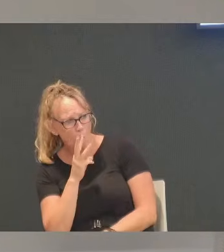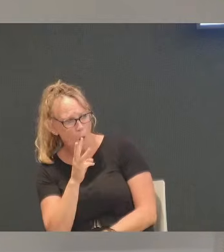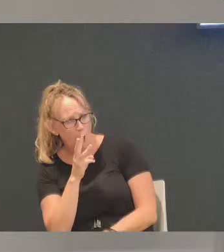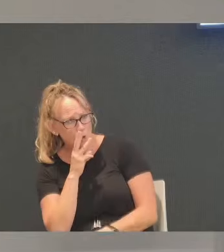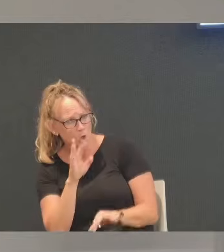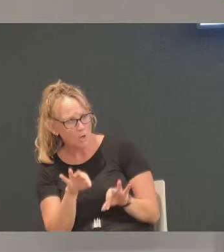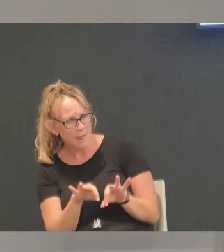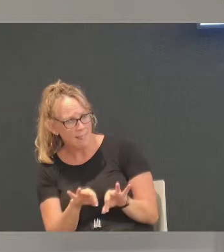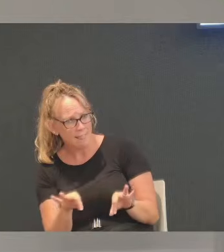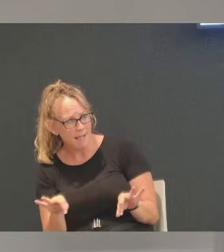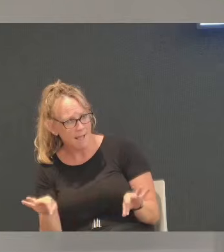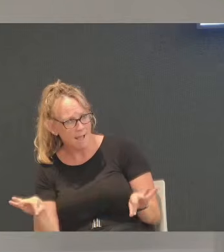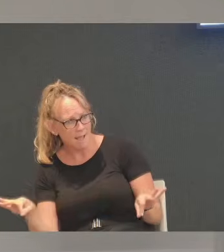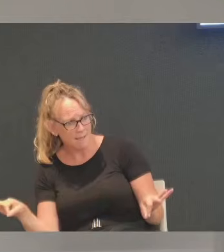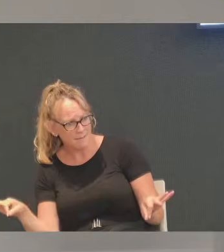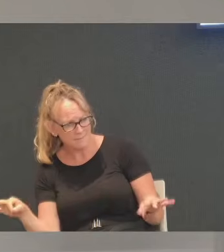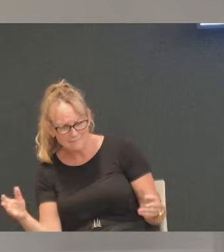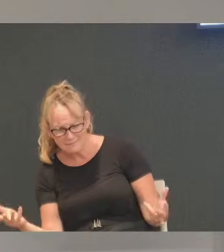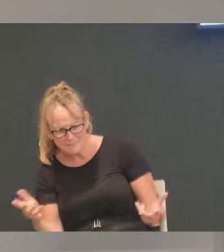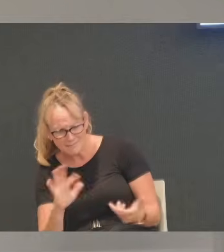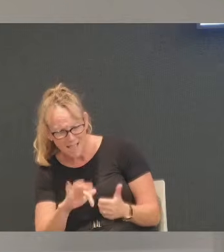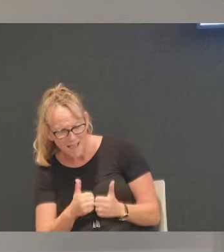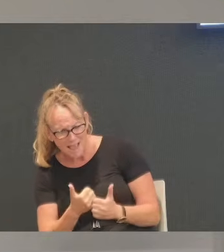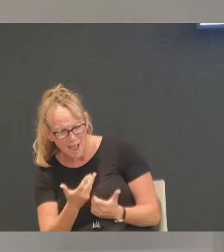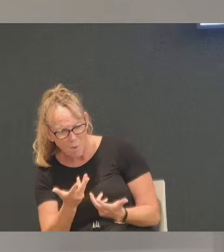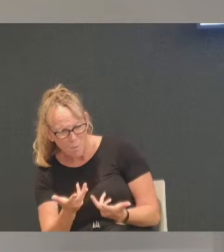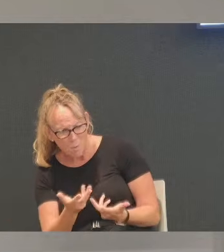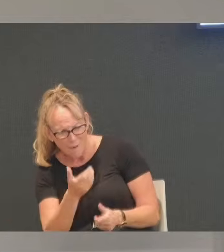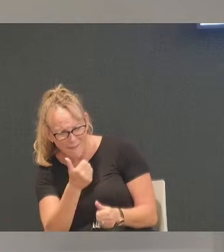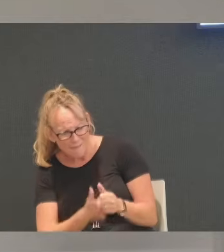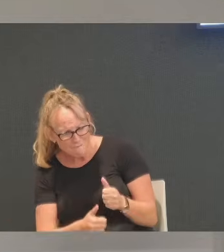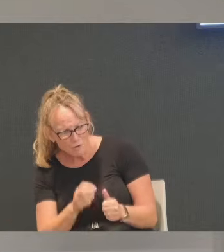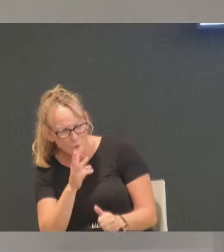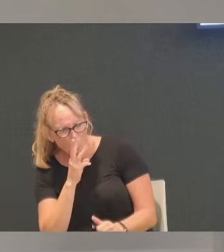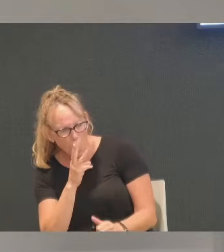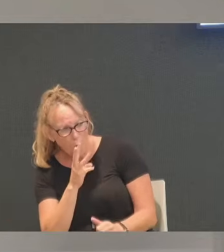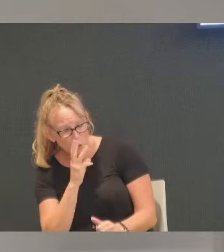appropriations like is that how it goes? Every water line we're going to get a appropriation.